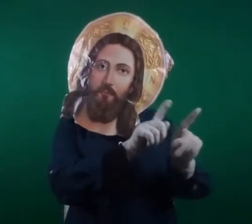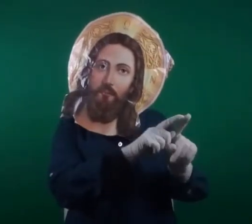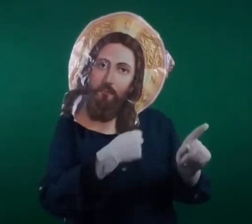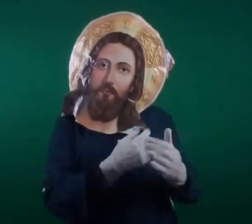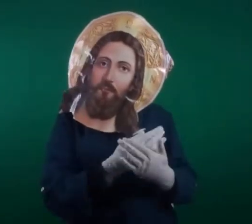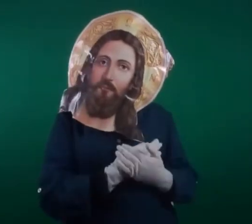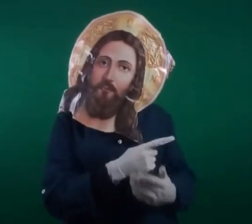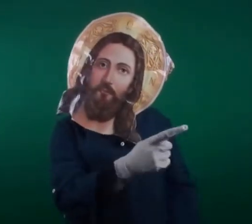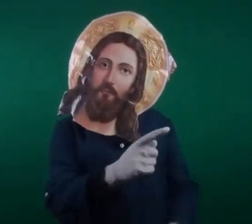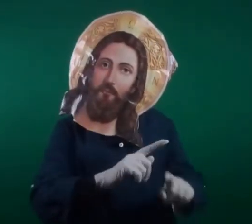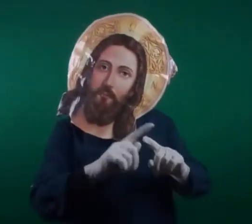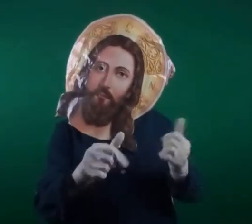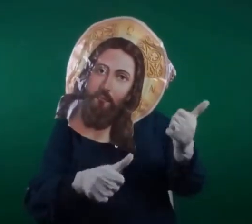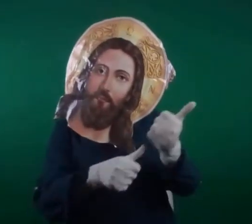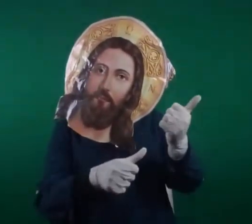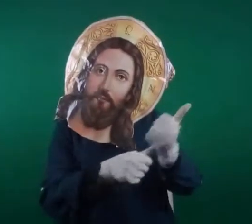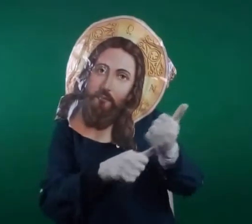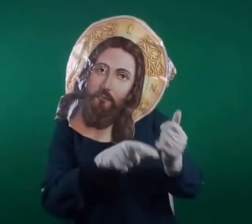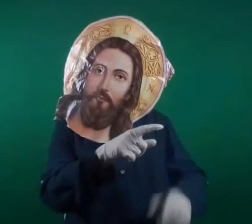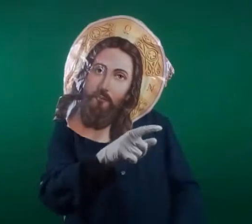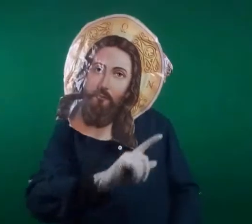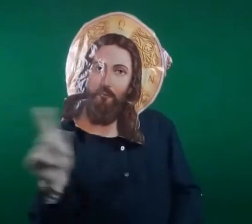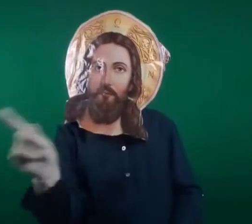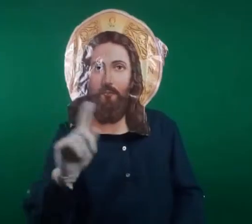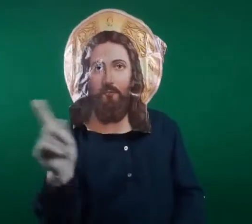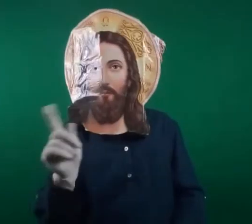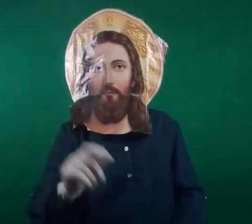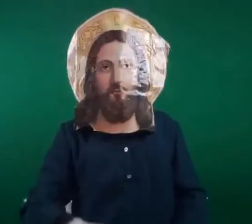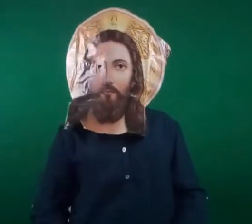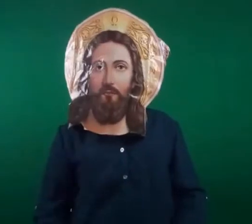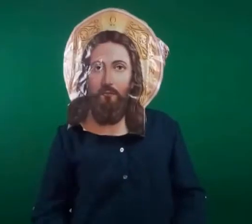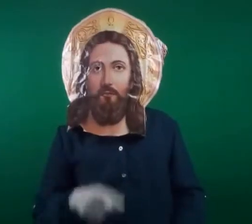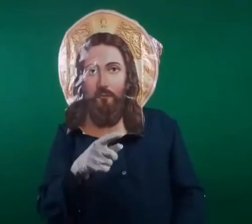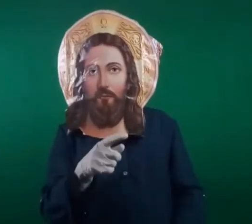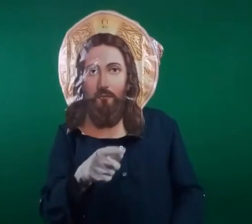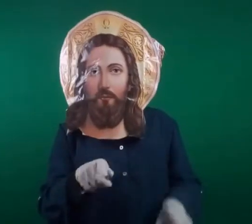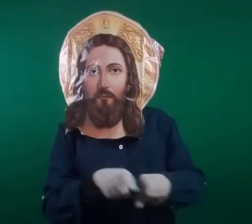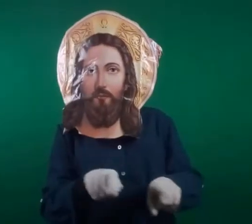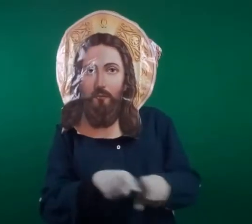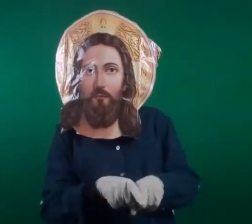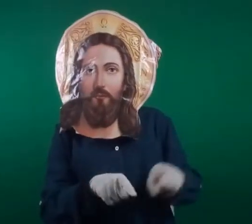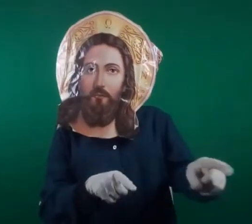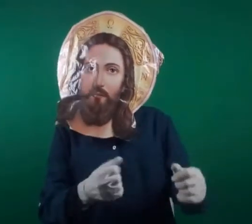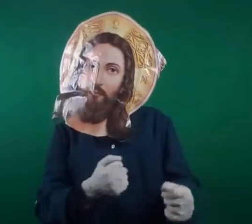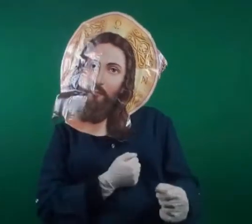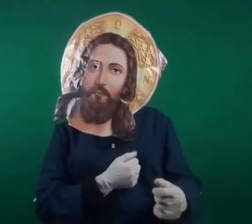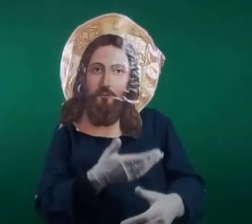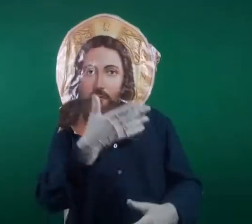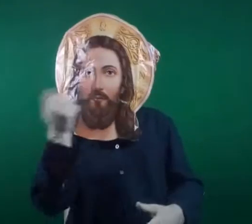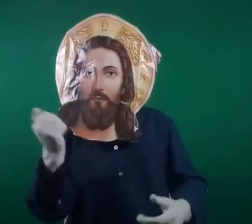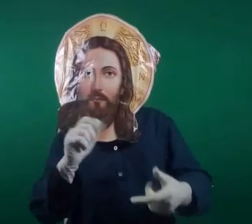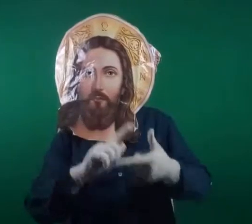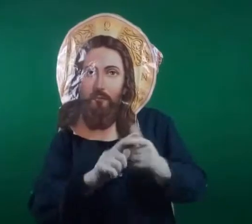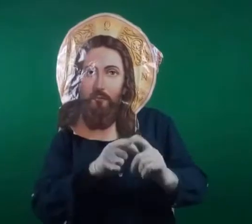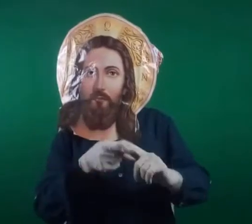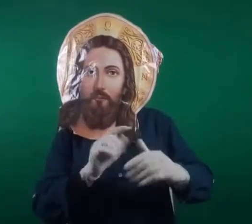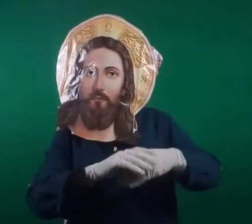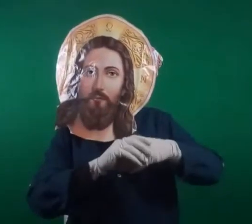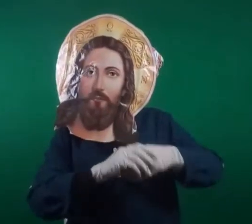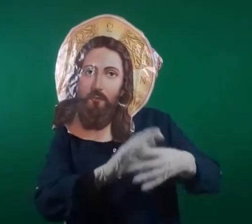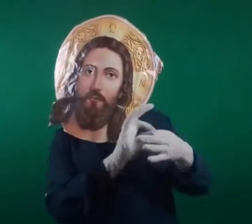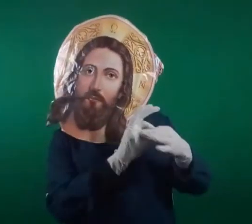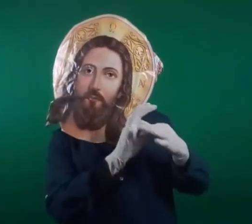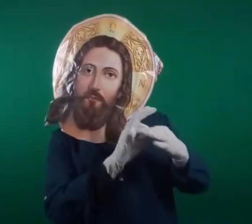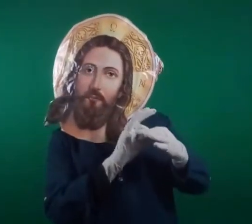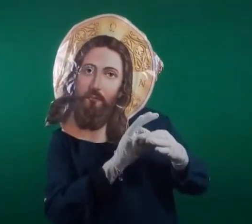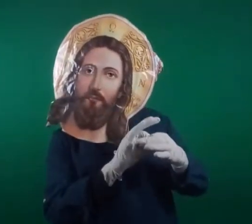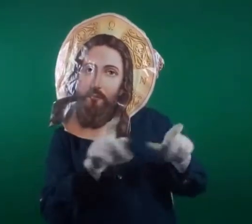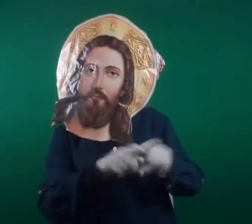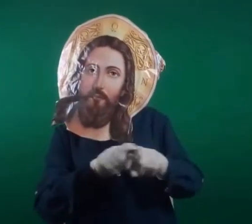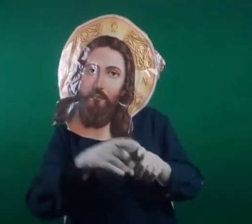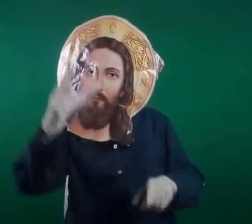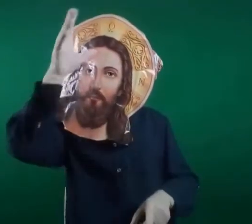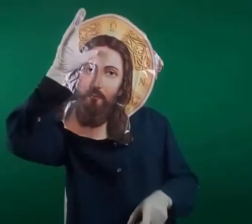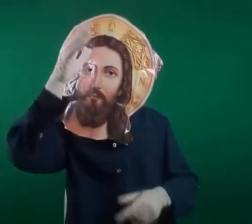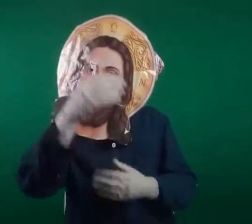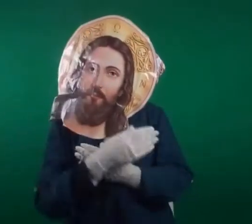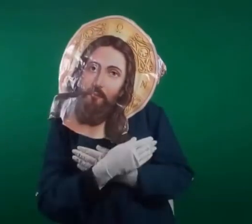this was not in a homosexual way, this was in the sense that he was my best buddy, just the same as a father loves his son